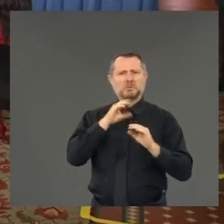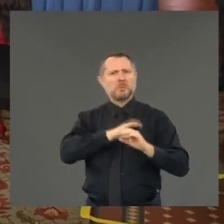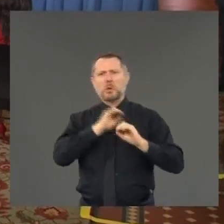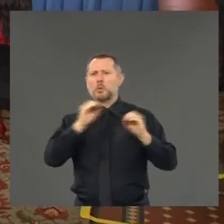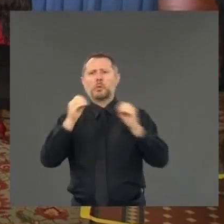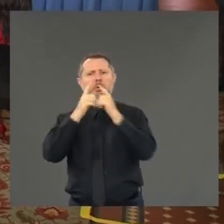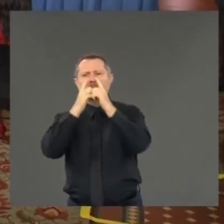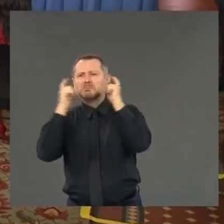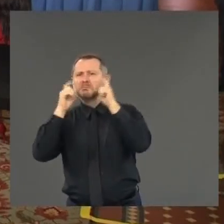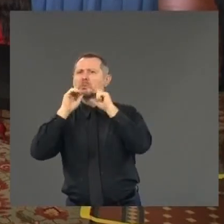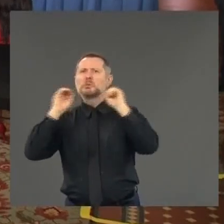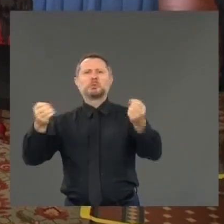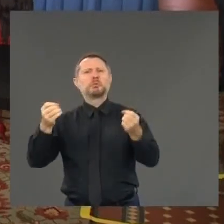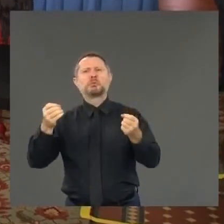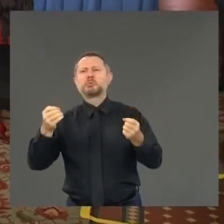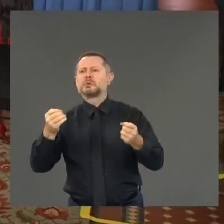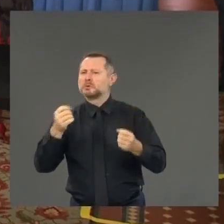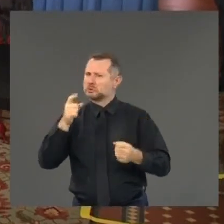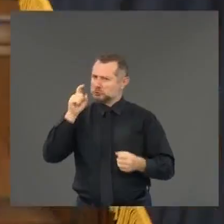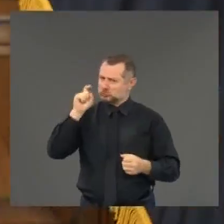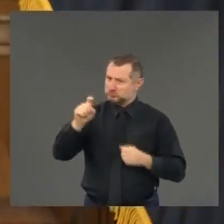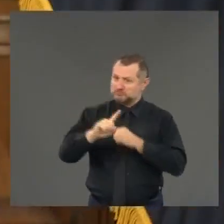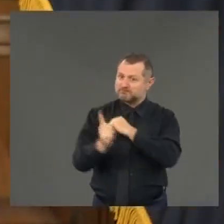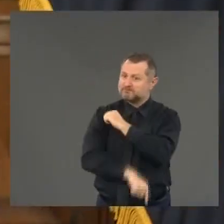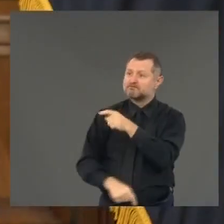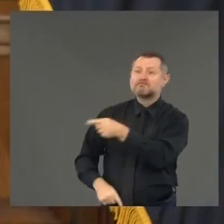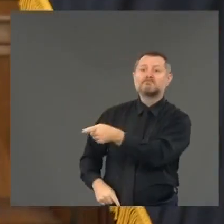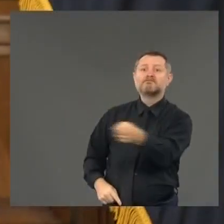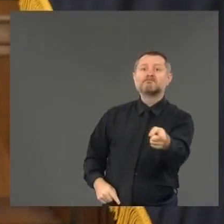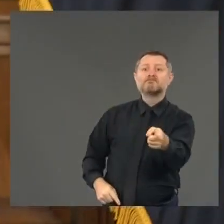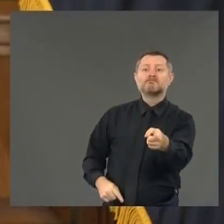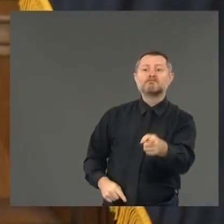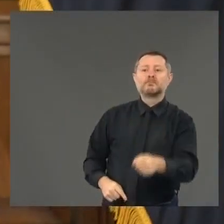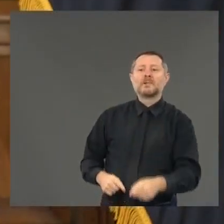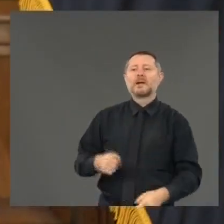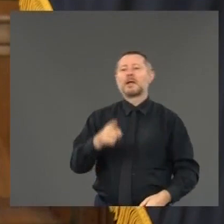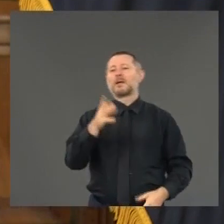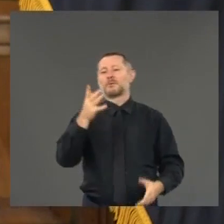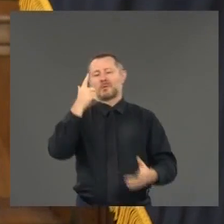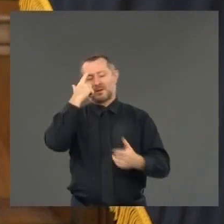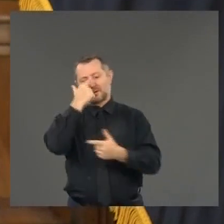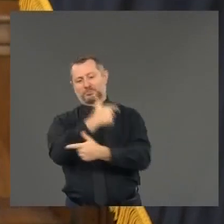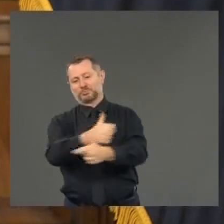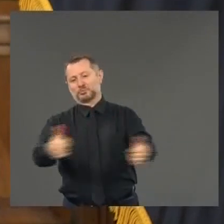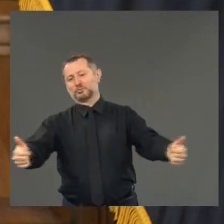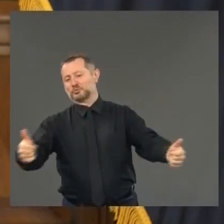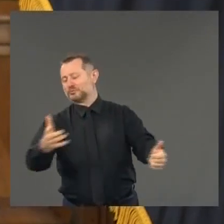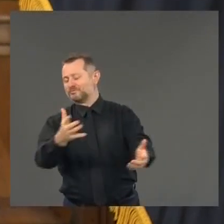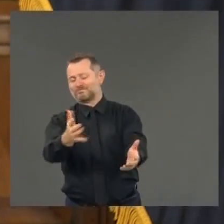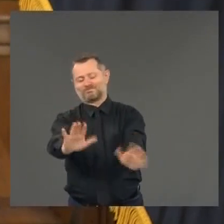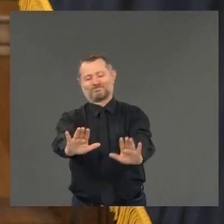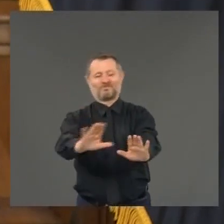PEOPLE WEARING MASKS DURING THESE PROTESTS. WE HAVE SEEN PHOTOS AND COPS THAT AREN'T WEARING MASKS DURING THESE PROTESTS.